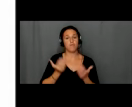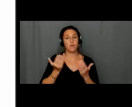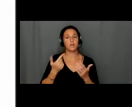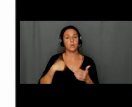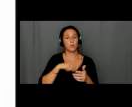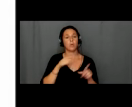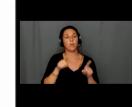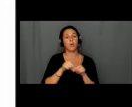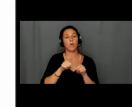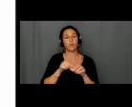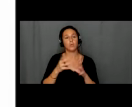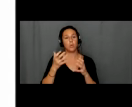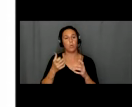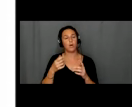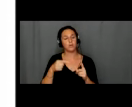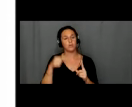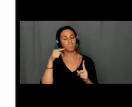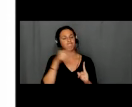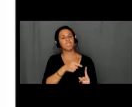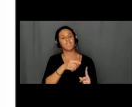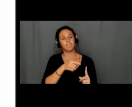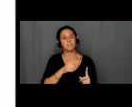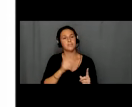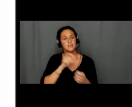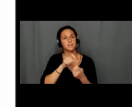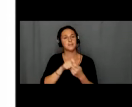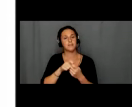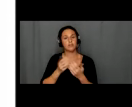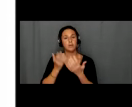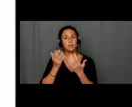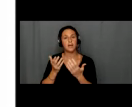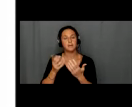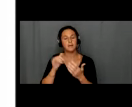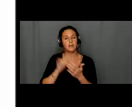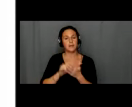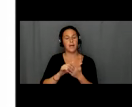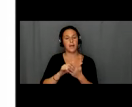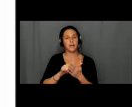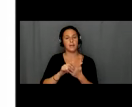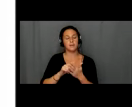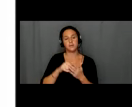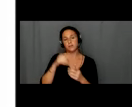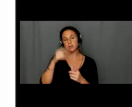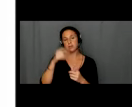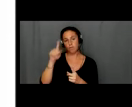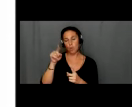want to point out specific recommendations that are tailored towards outdoor and indoor